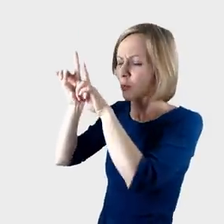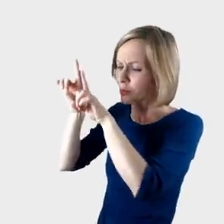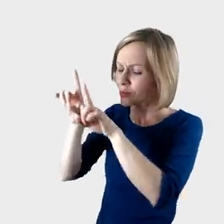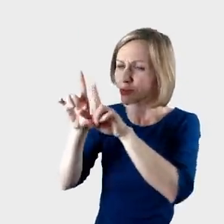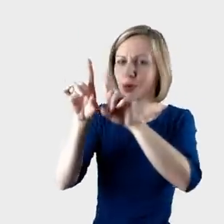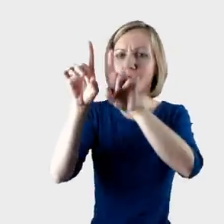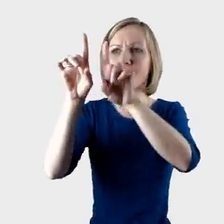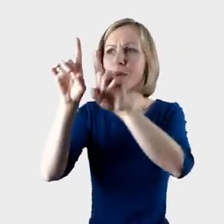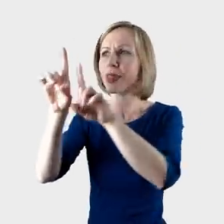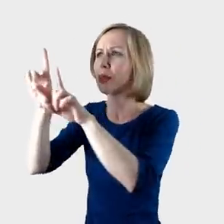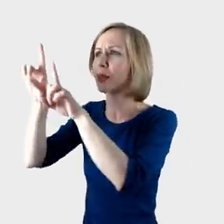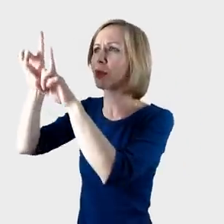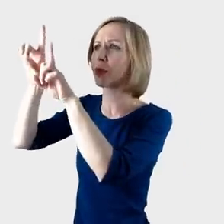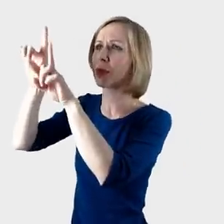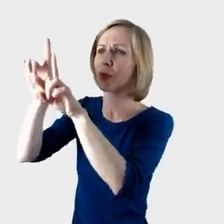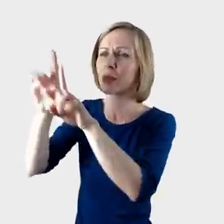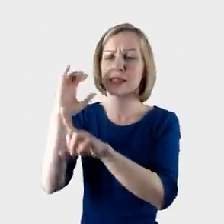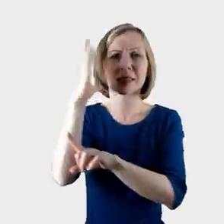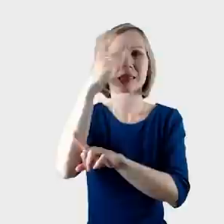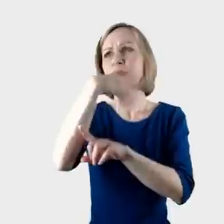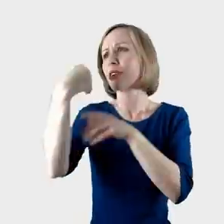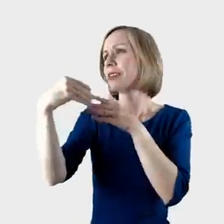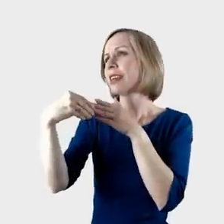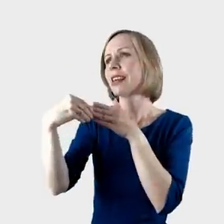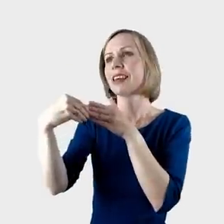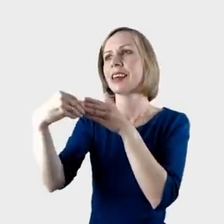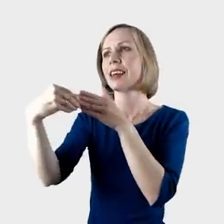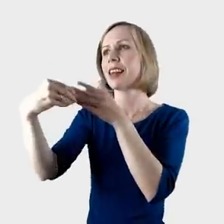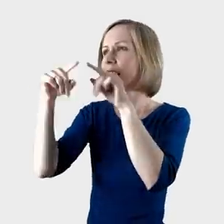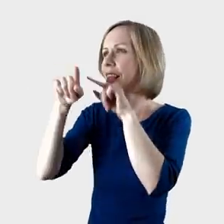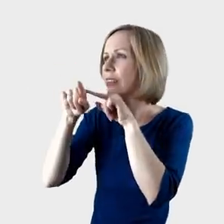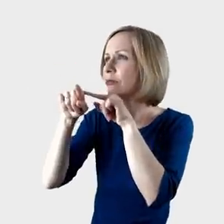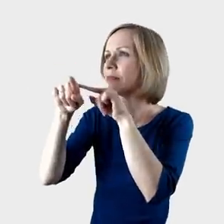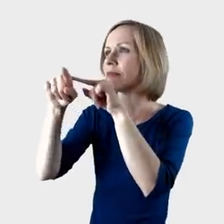And I will soar with you Your Spirit leads me on